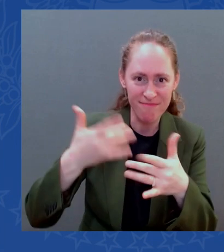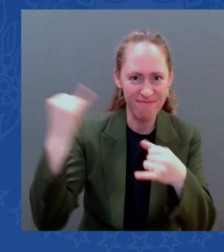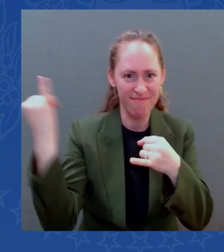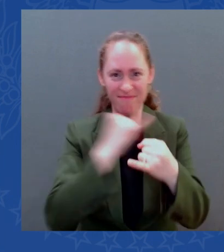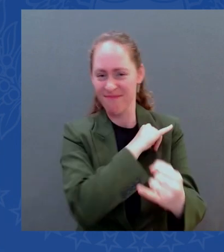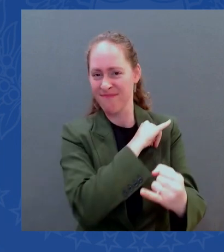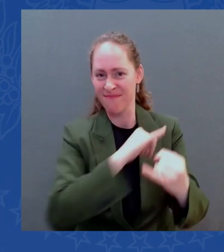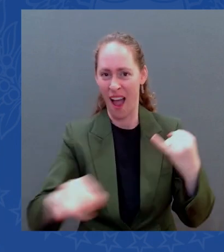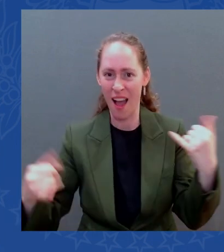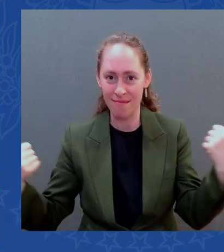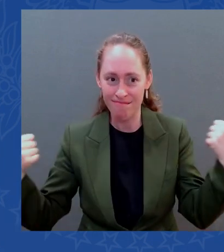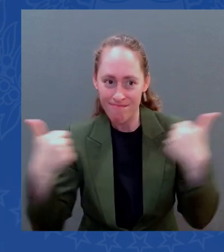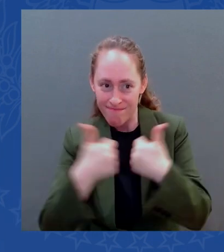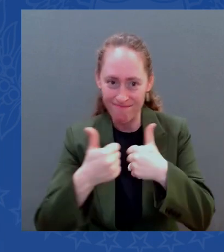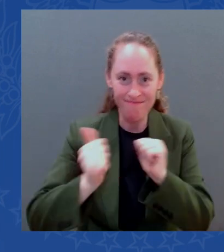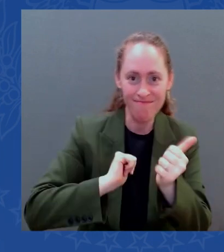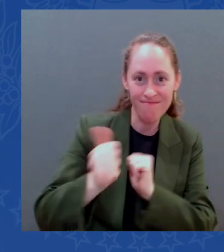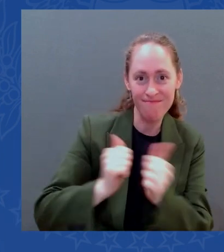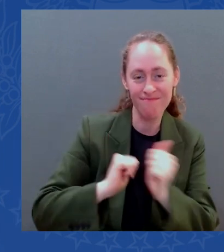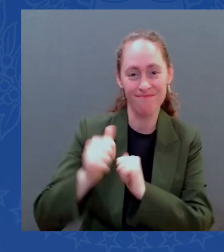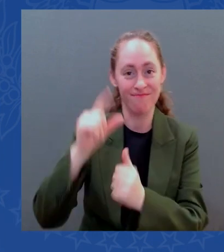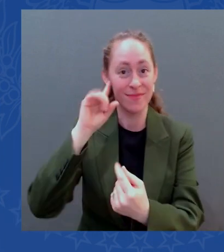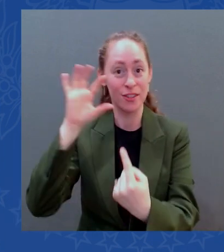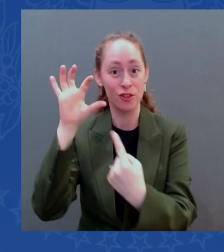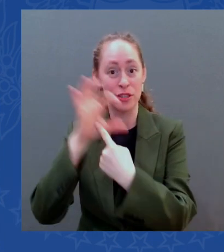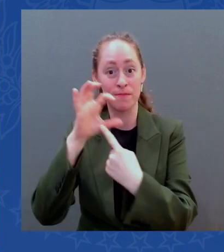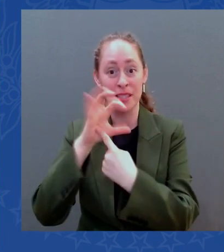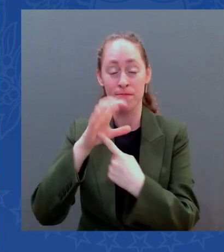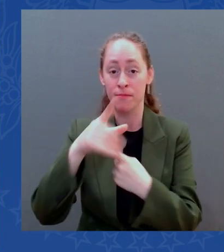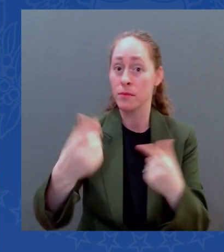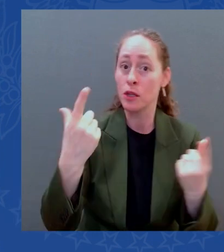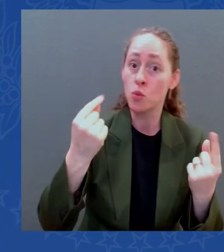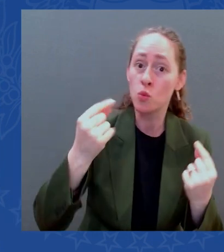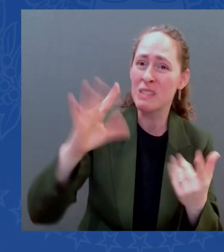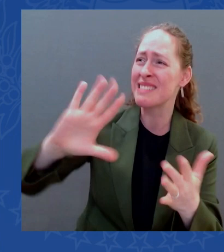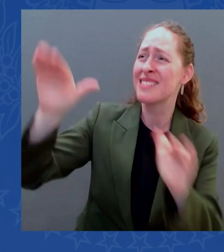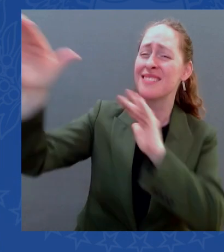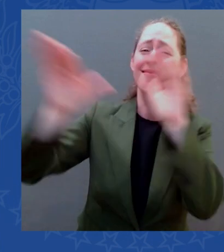helping bring us back to our lives and loved ones, and helping the country and our --